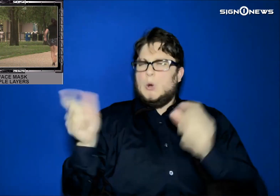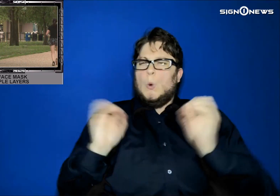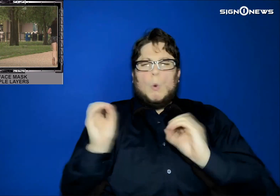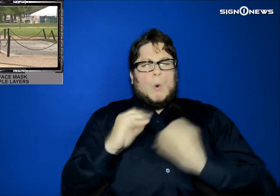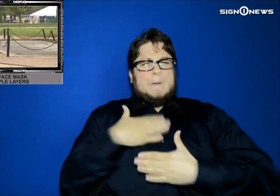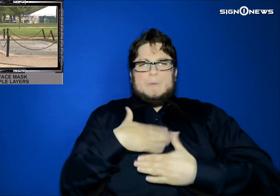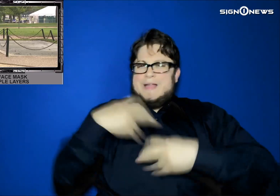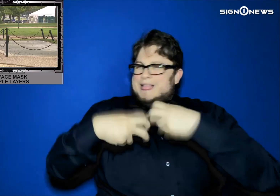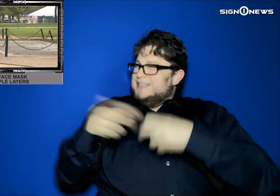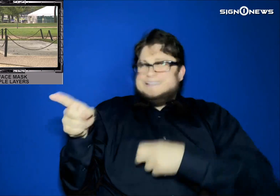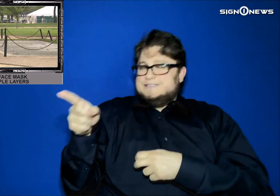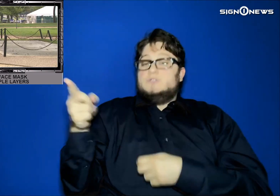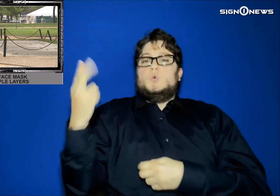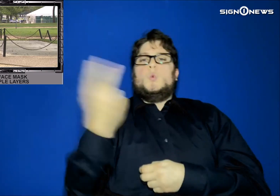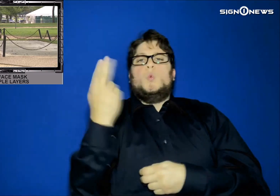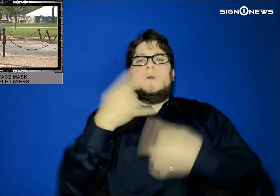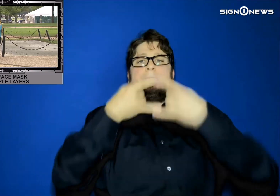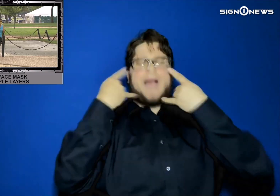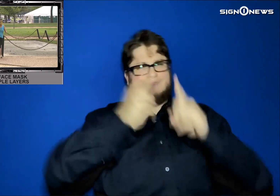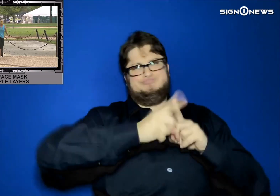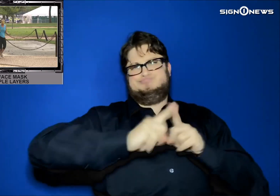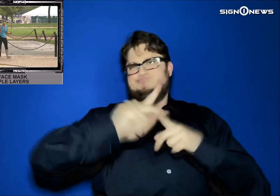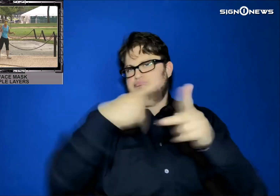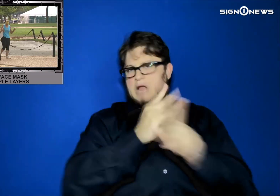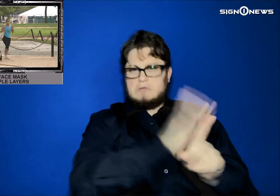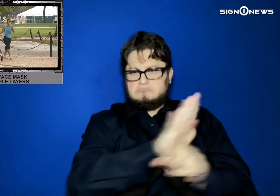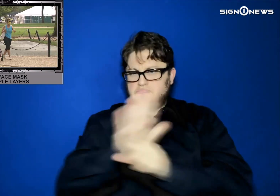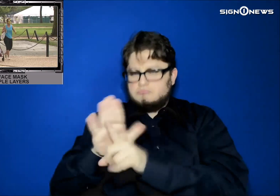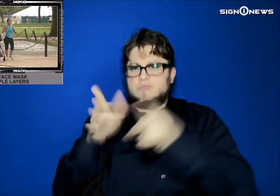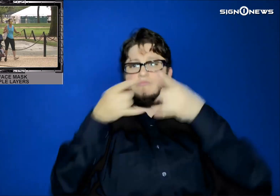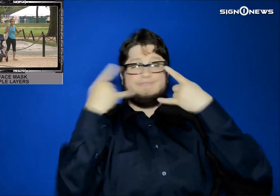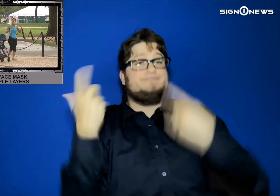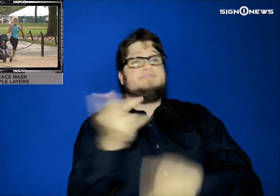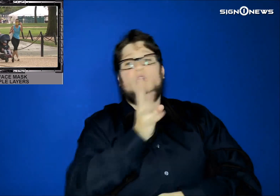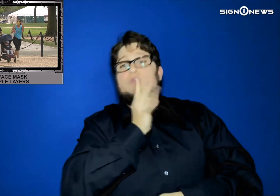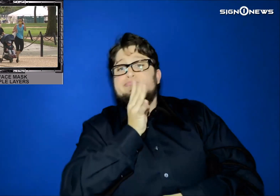of airborne droplets produced by a healthy person with no respiratory infection, during